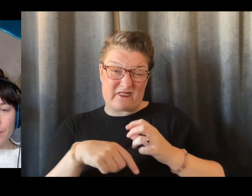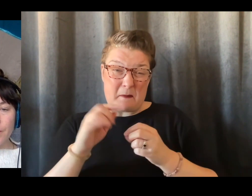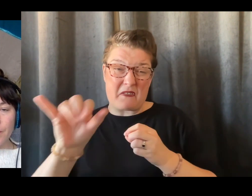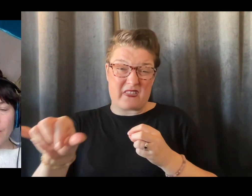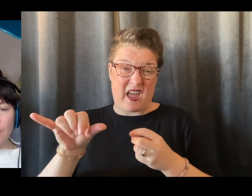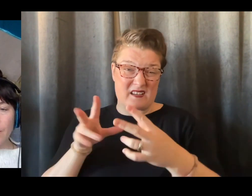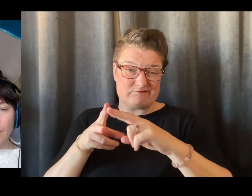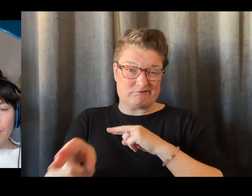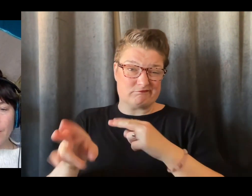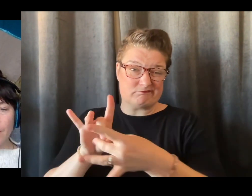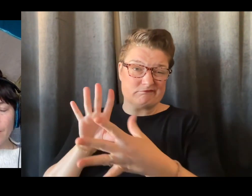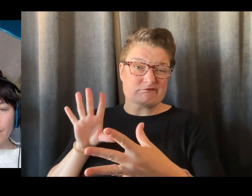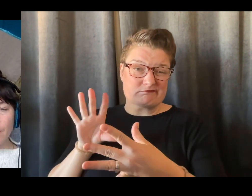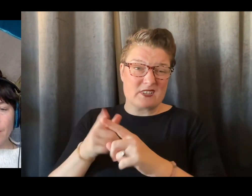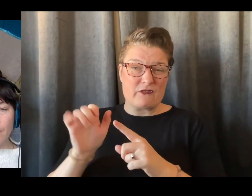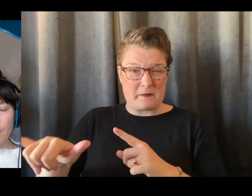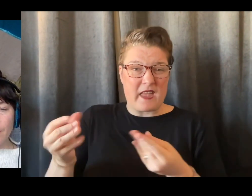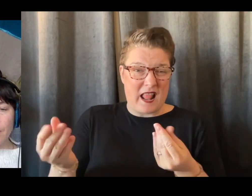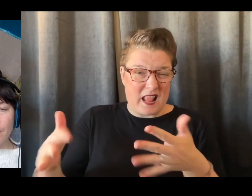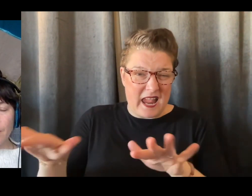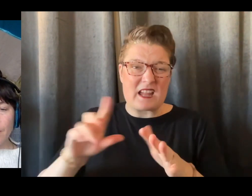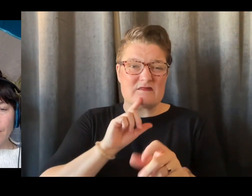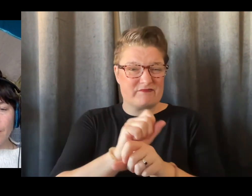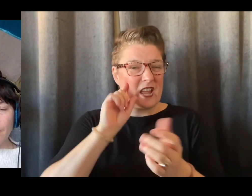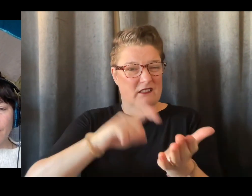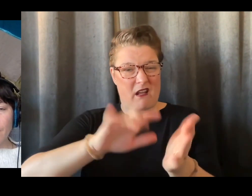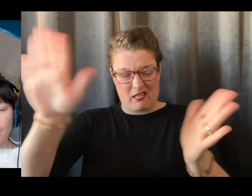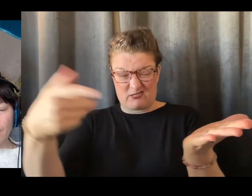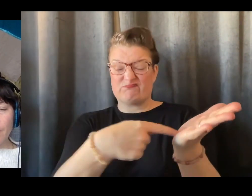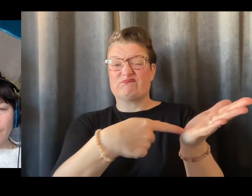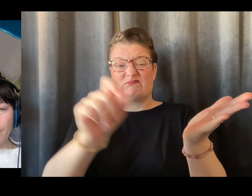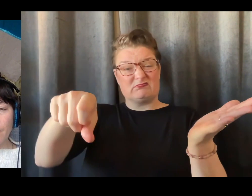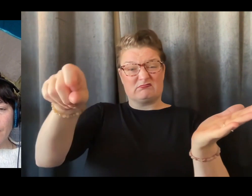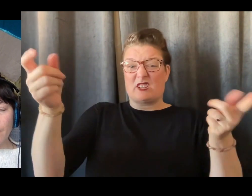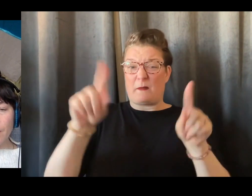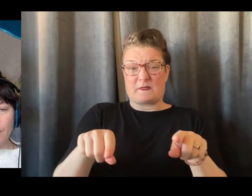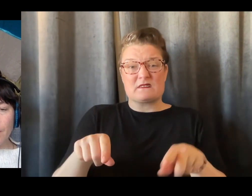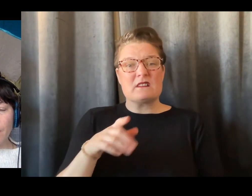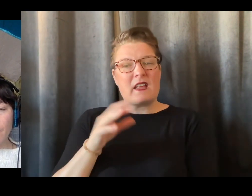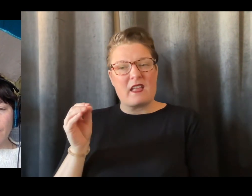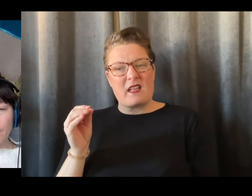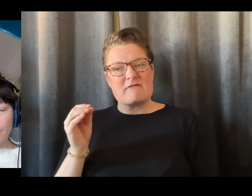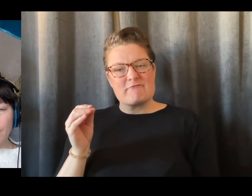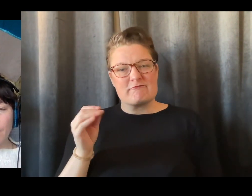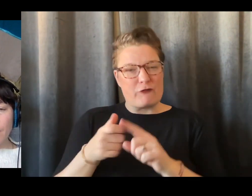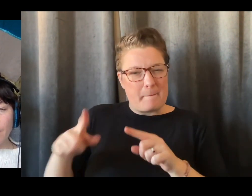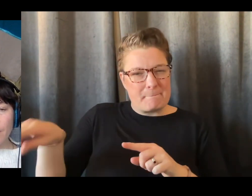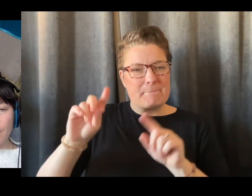that land, from people and have a nice reclaiming, it's like, uh, the inside